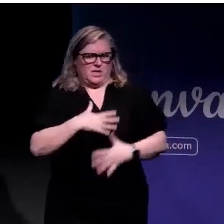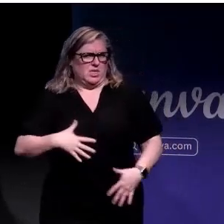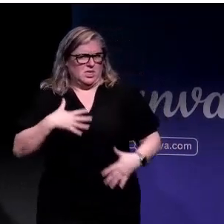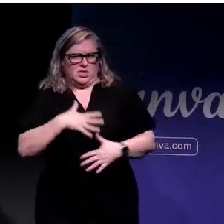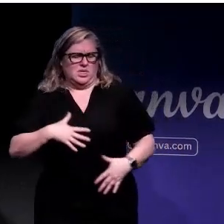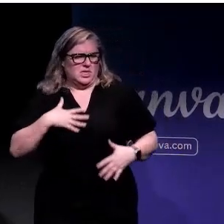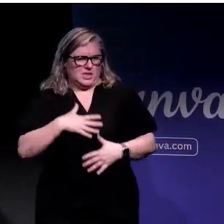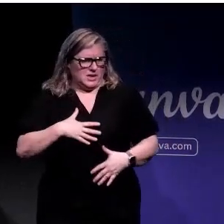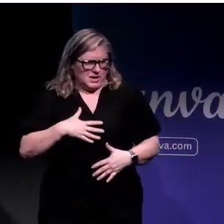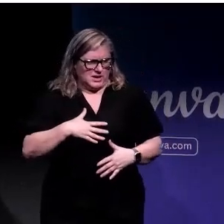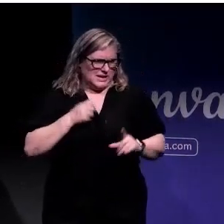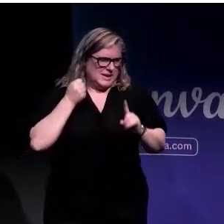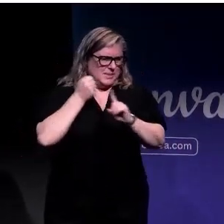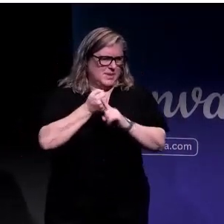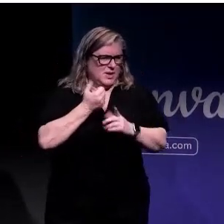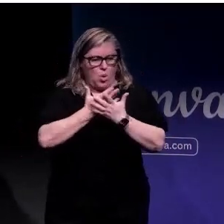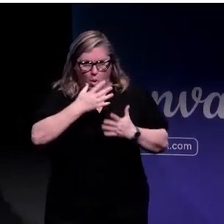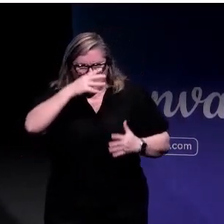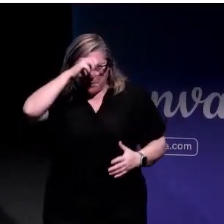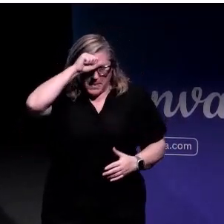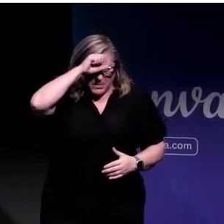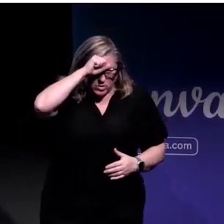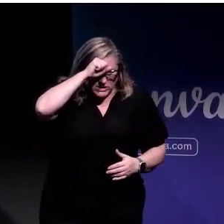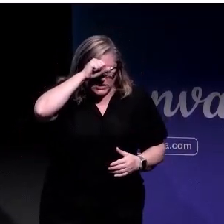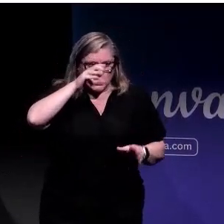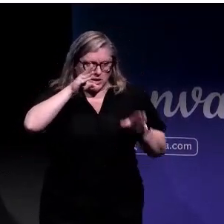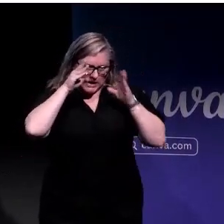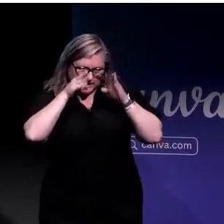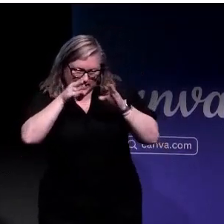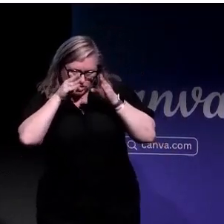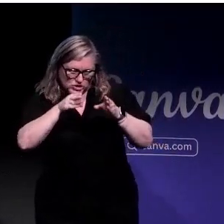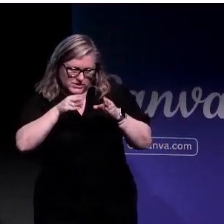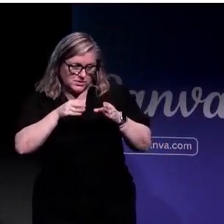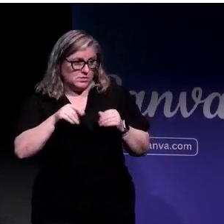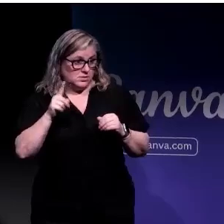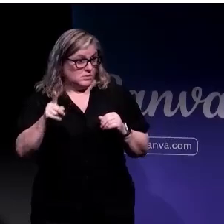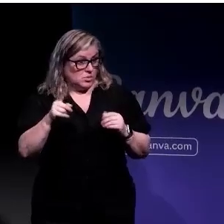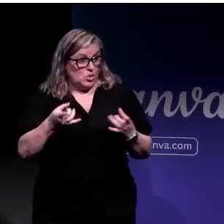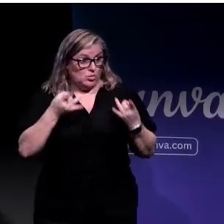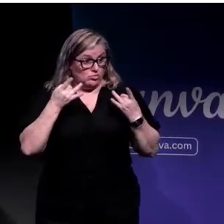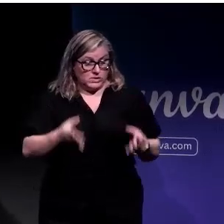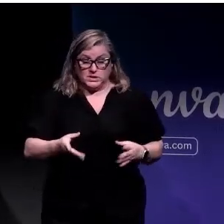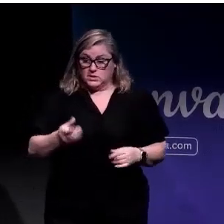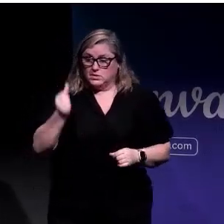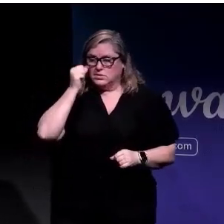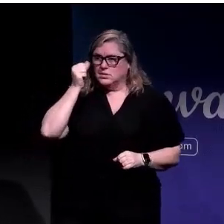big impacts on memory and attention. So I'm sure already, you know, you're remembering a time in